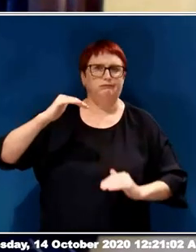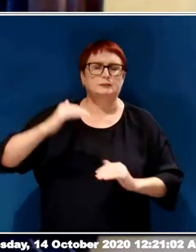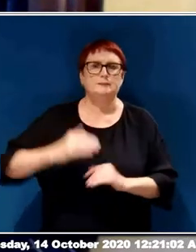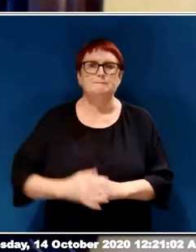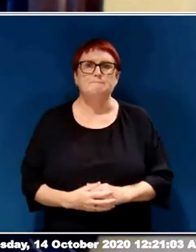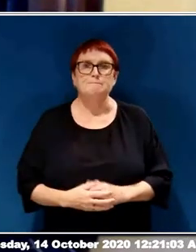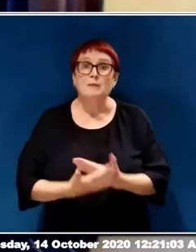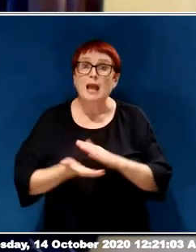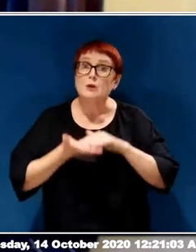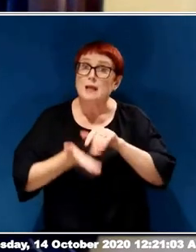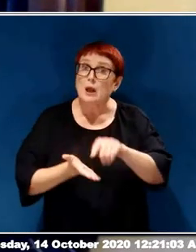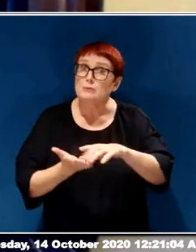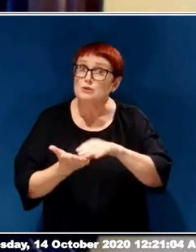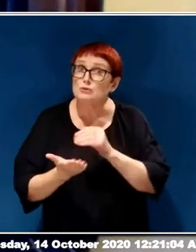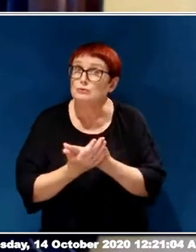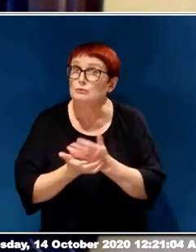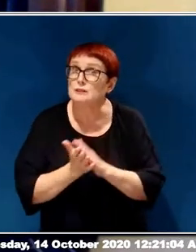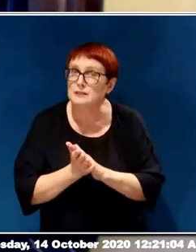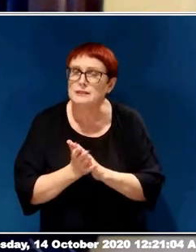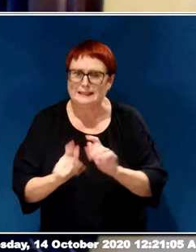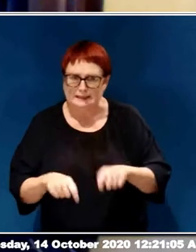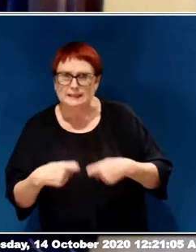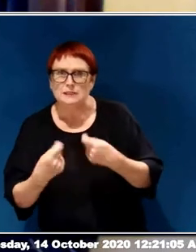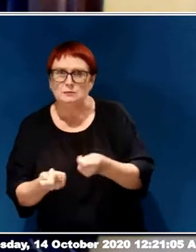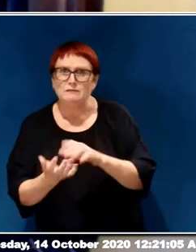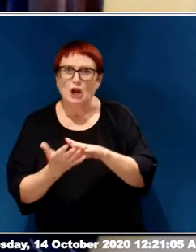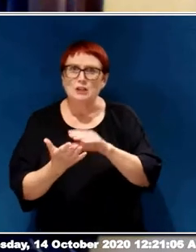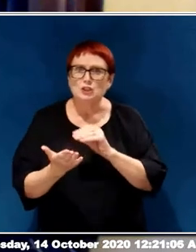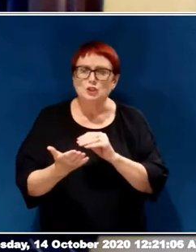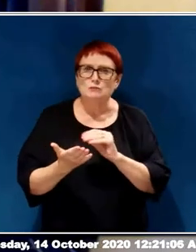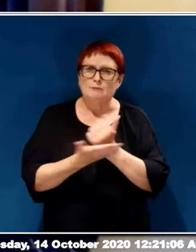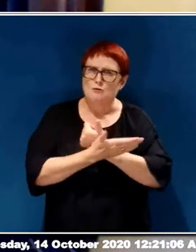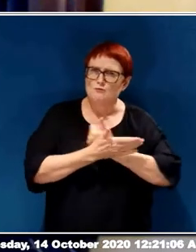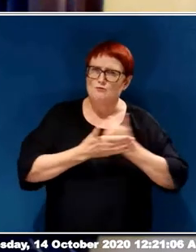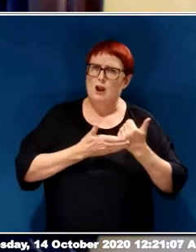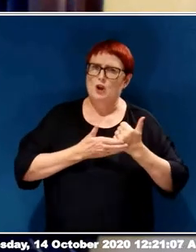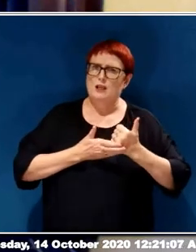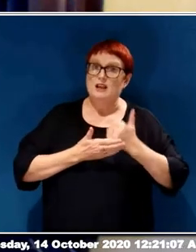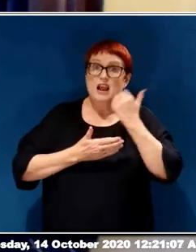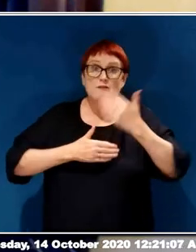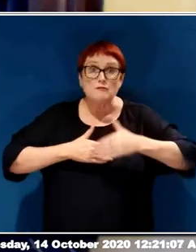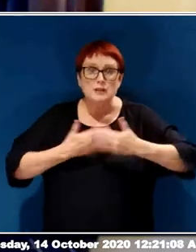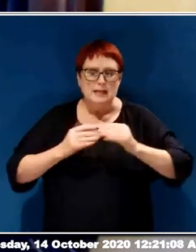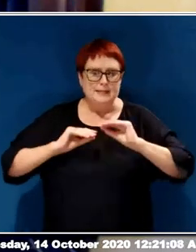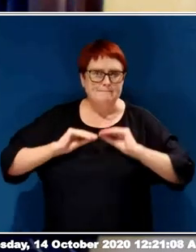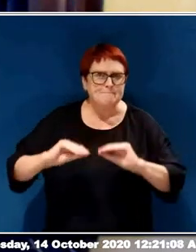with regular daily lessons, using explicit instruction in phonic decoding